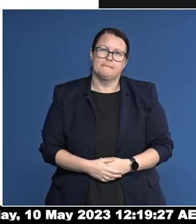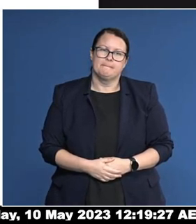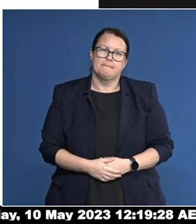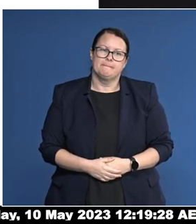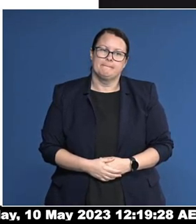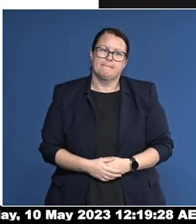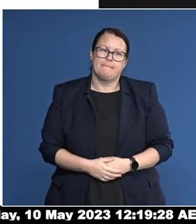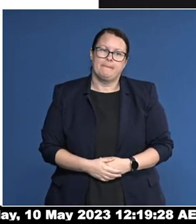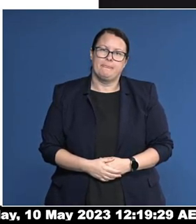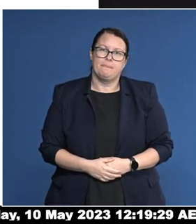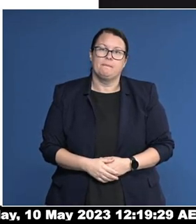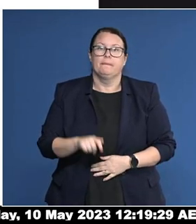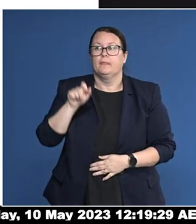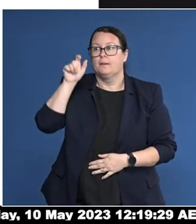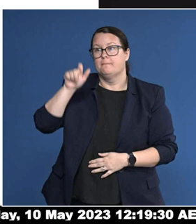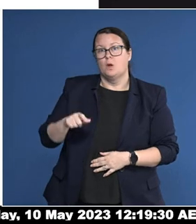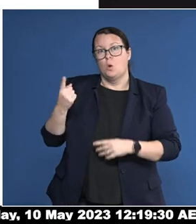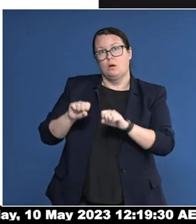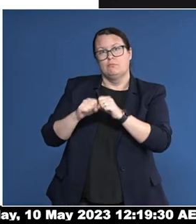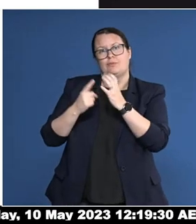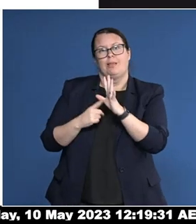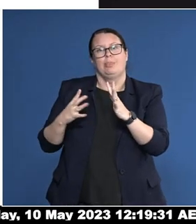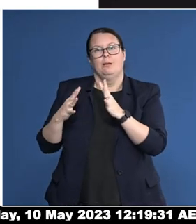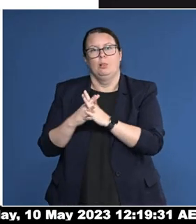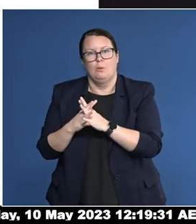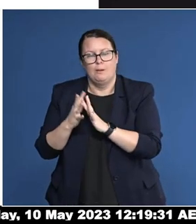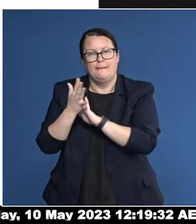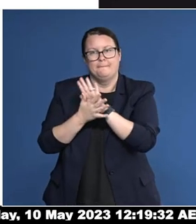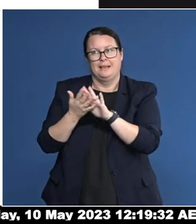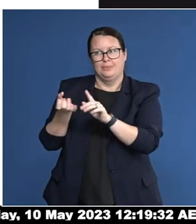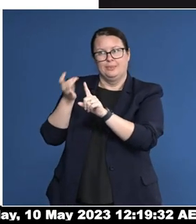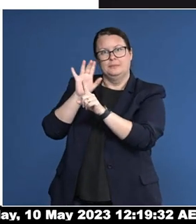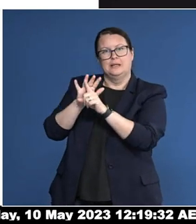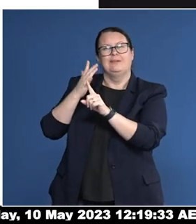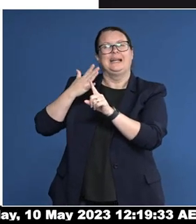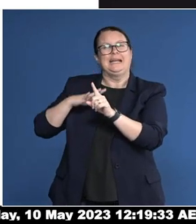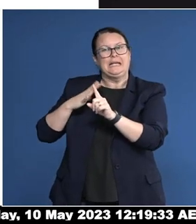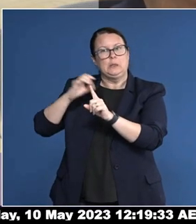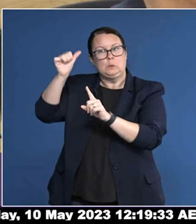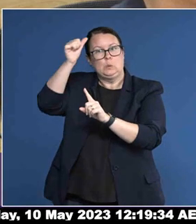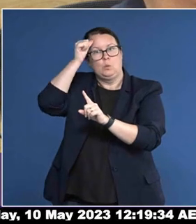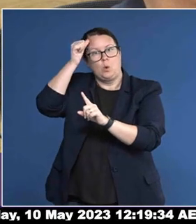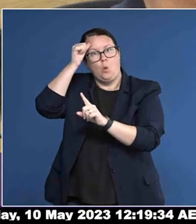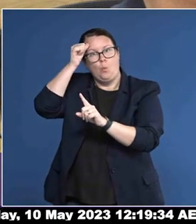offence has to have knowledge or reasonably to have known what would be likely to cause